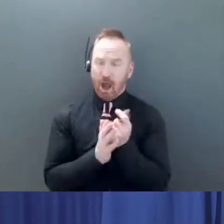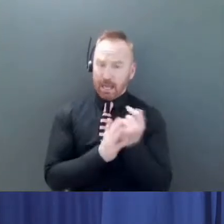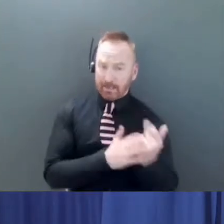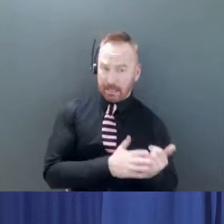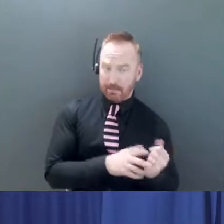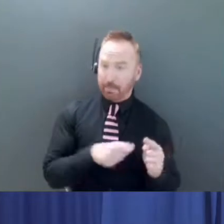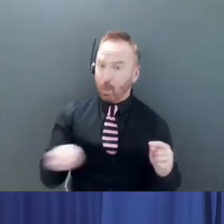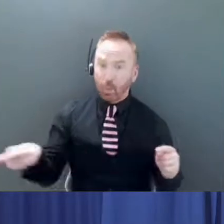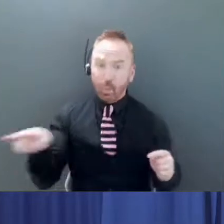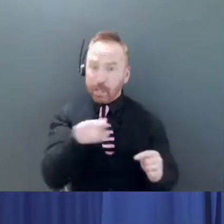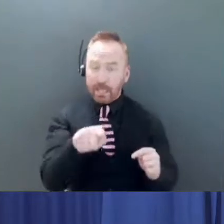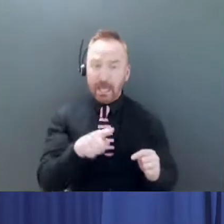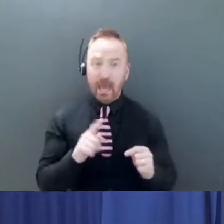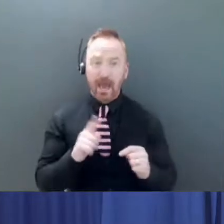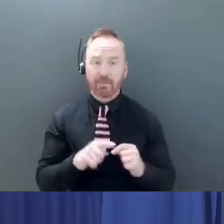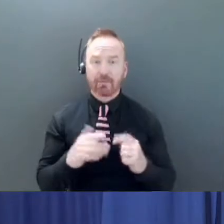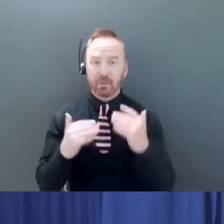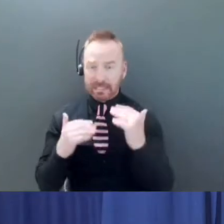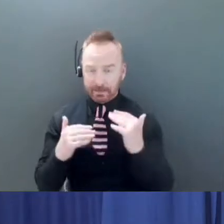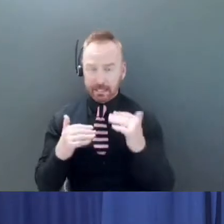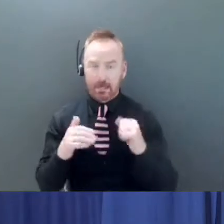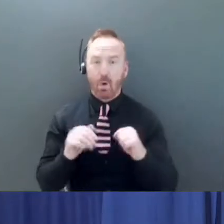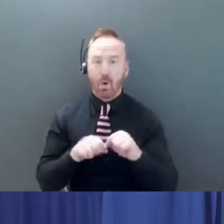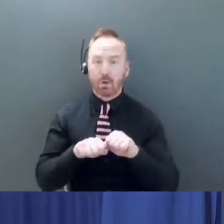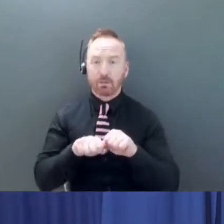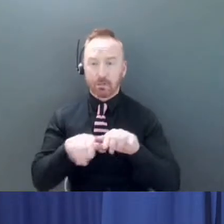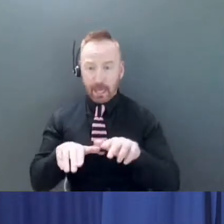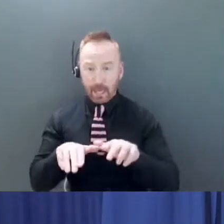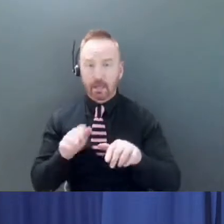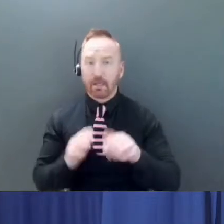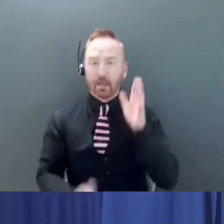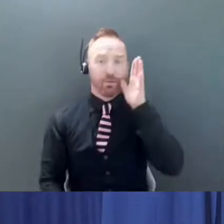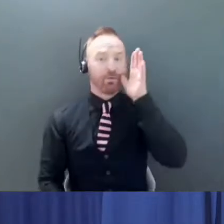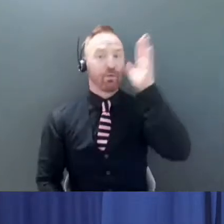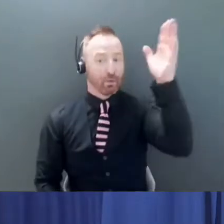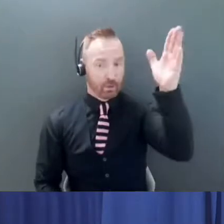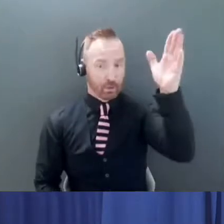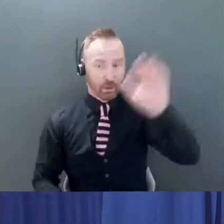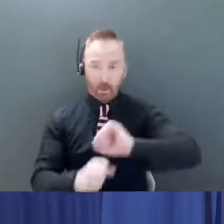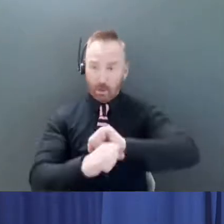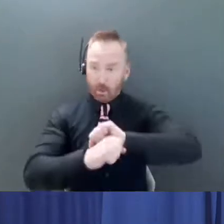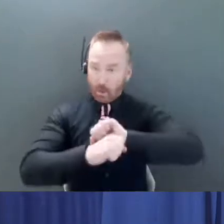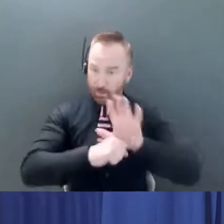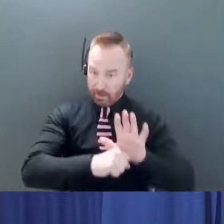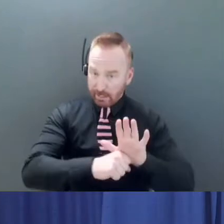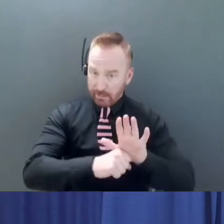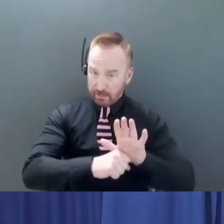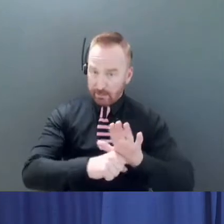introductions. What does 90% of eligible population mean?